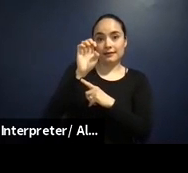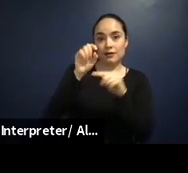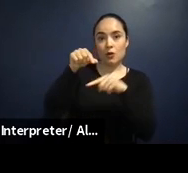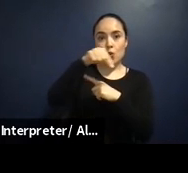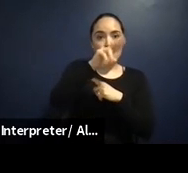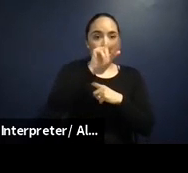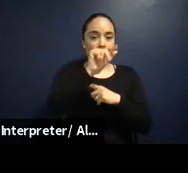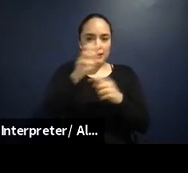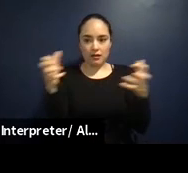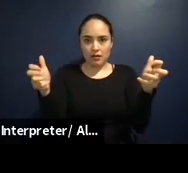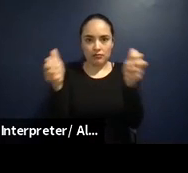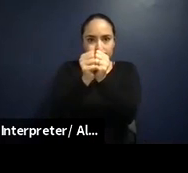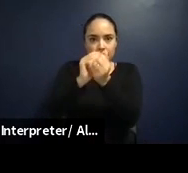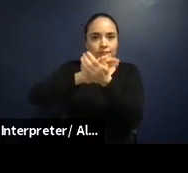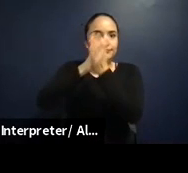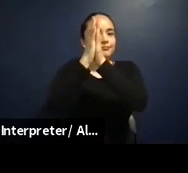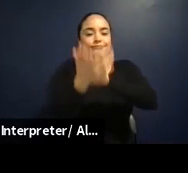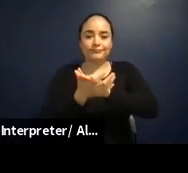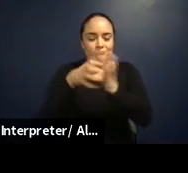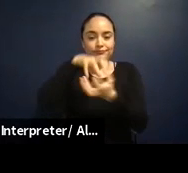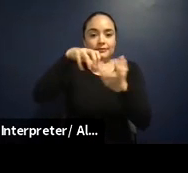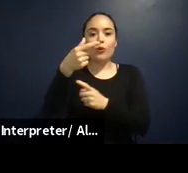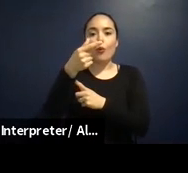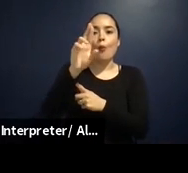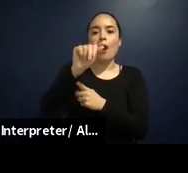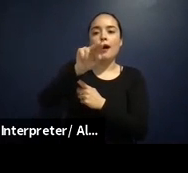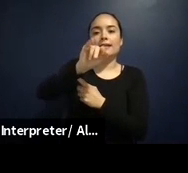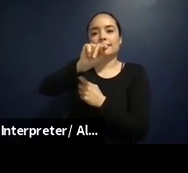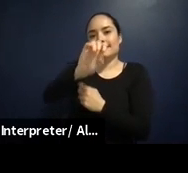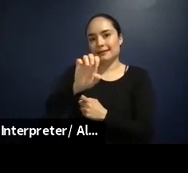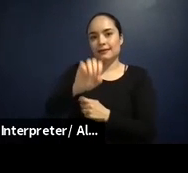textures that they used in Minecraft, I think that really shows off what granite looks like. [Sarah]: Yeah you